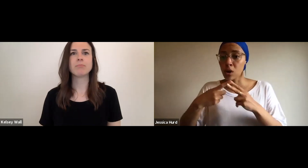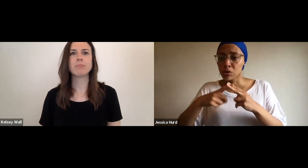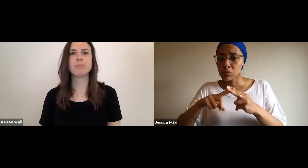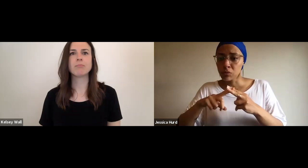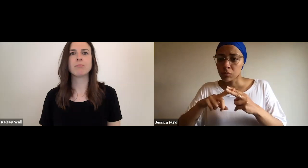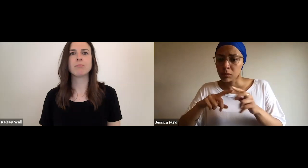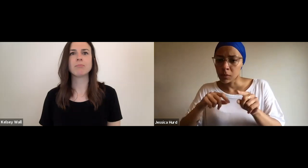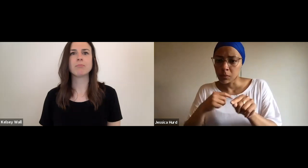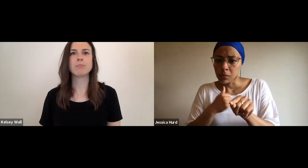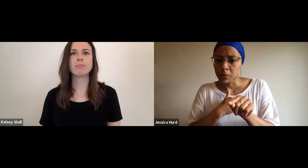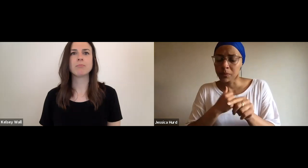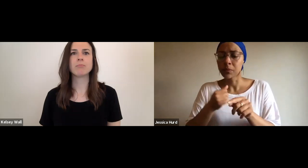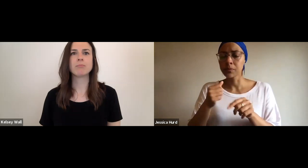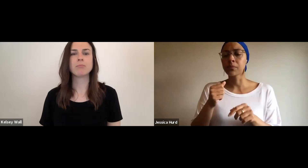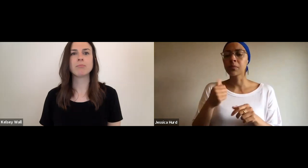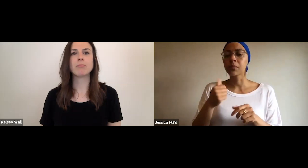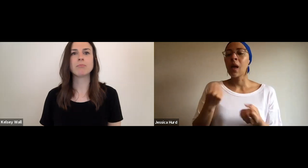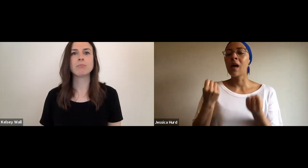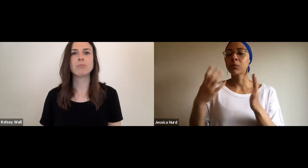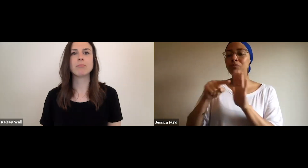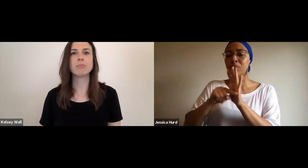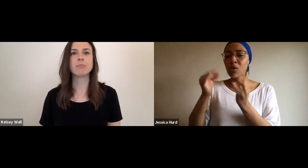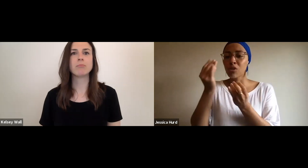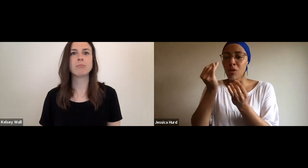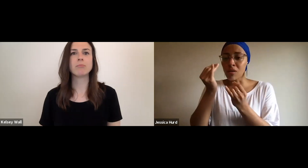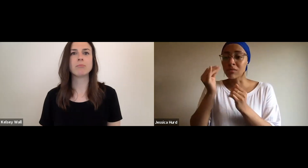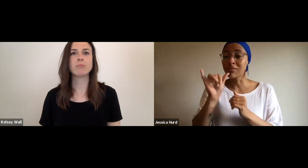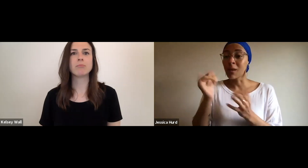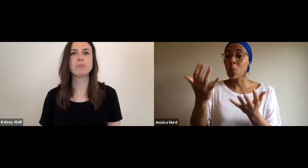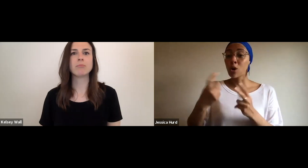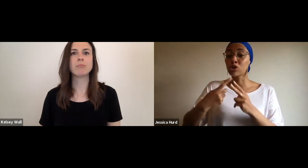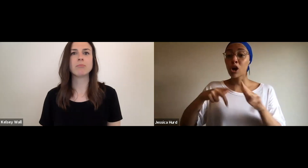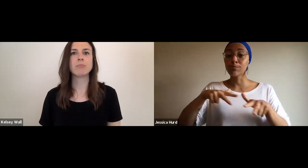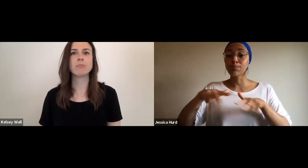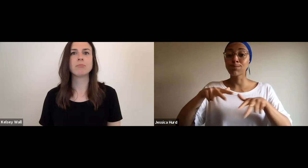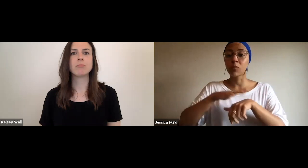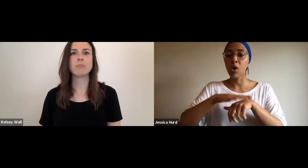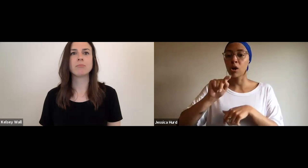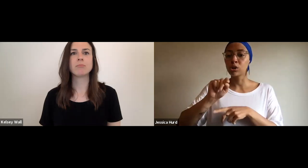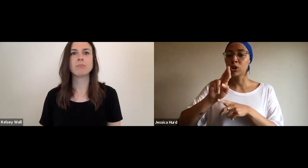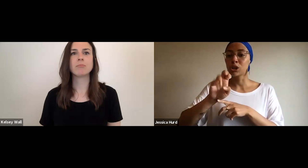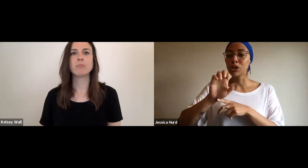"Like, I want to start walking on the treadmill, but did not get on, and I feel I failed..."